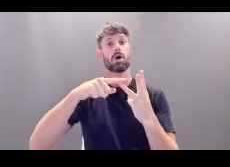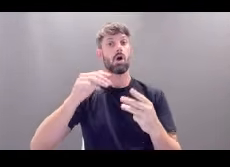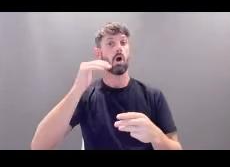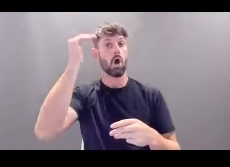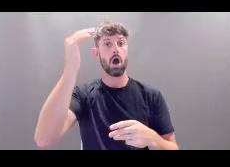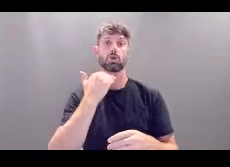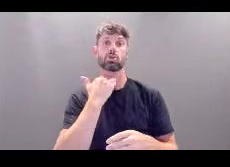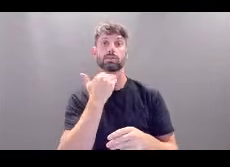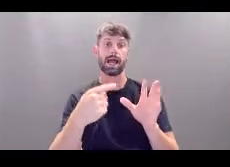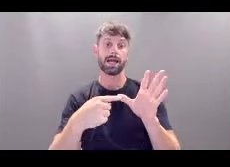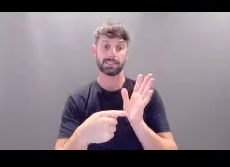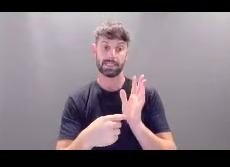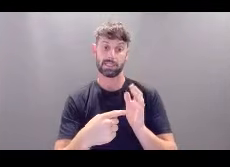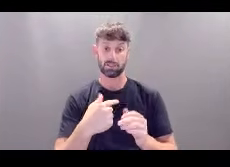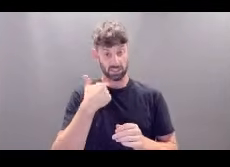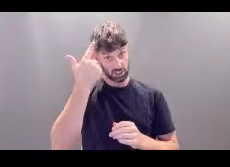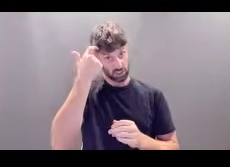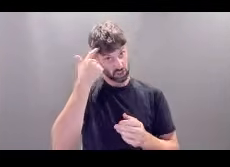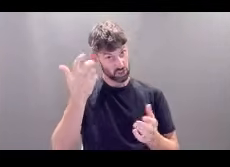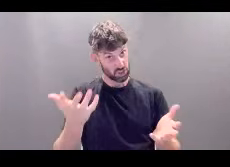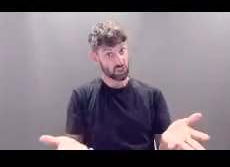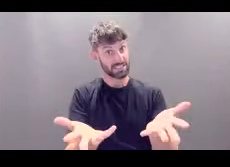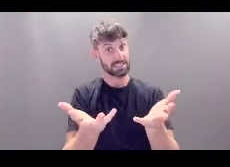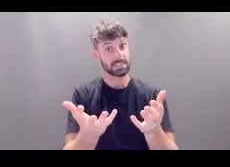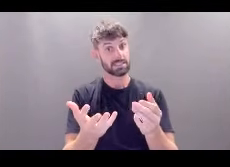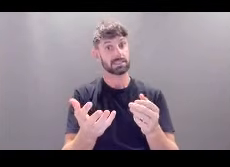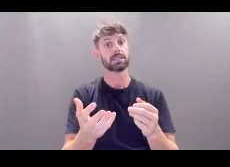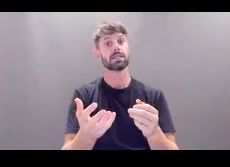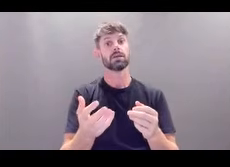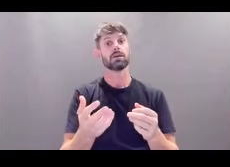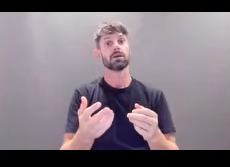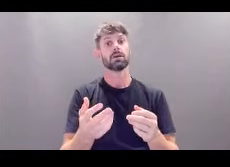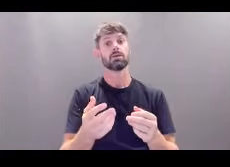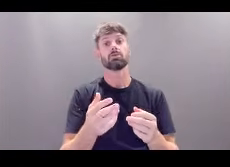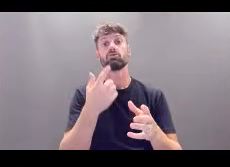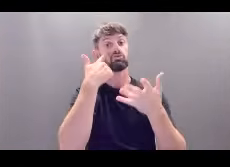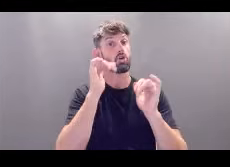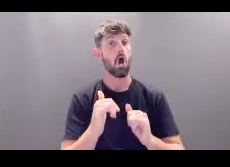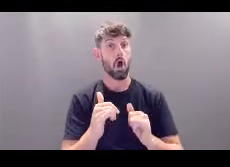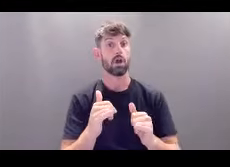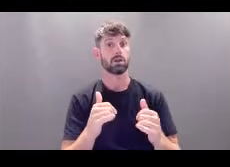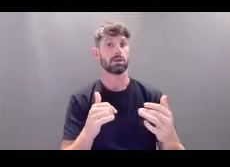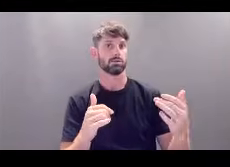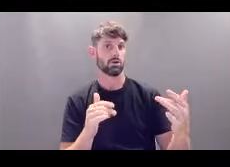proposed trial is put to the NDIA for approval. So the funding and the requirements